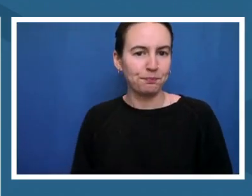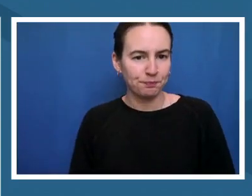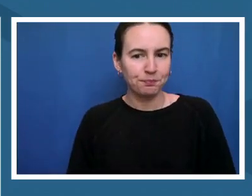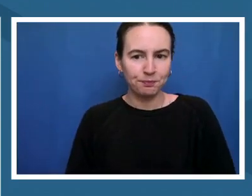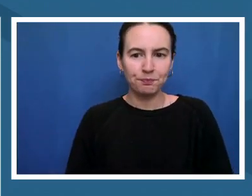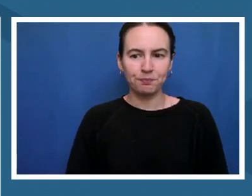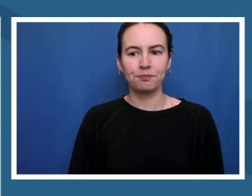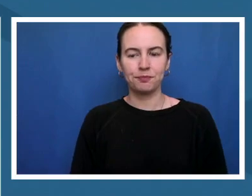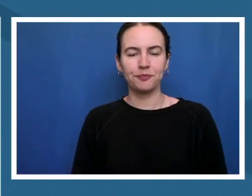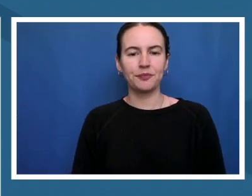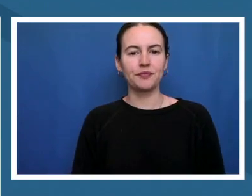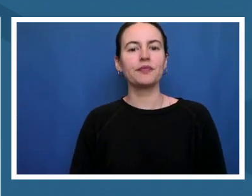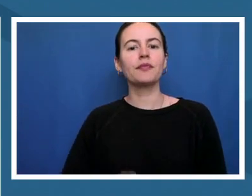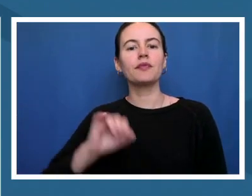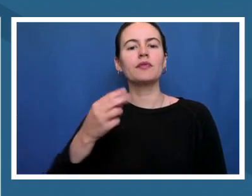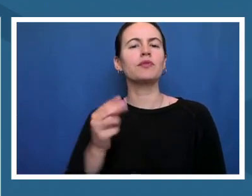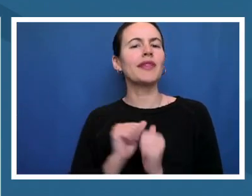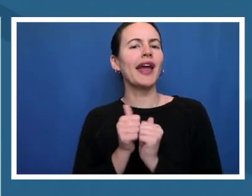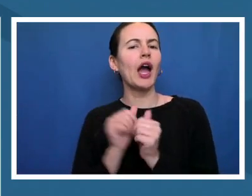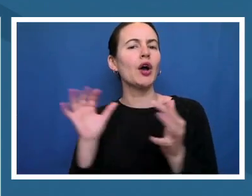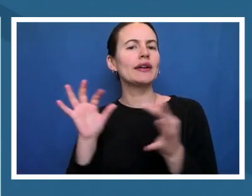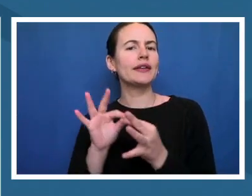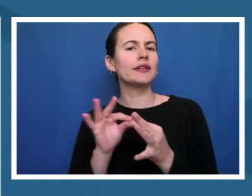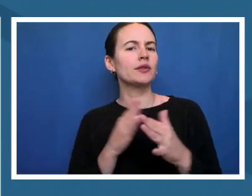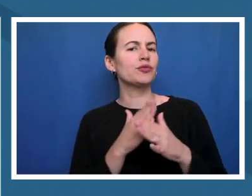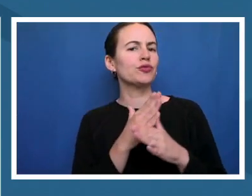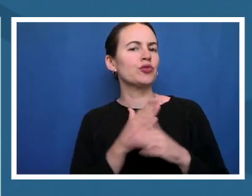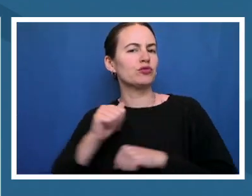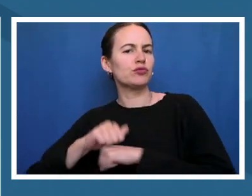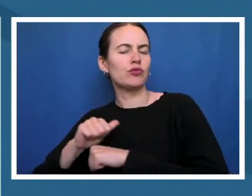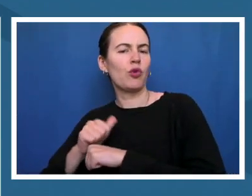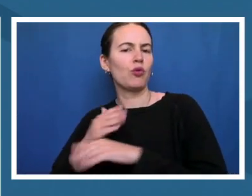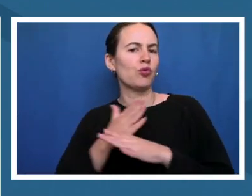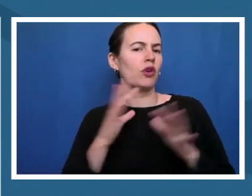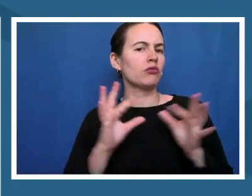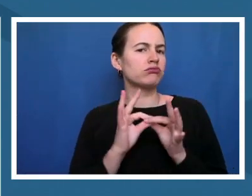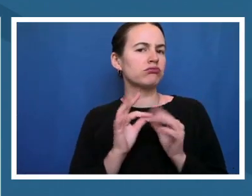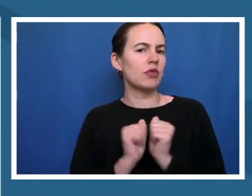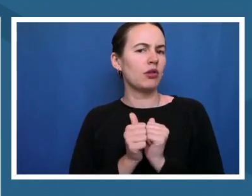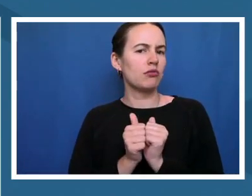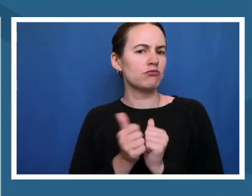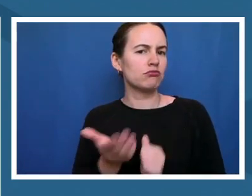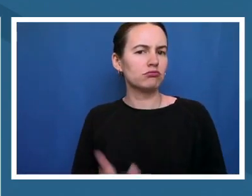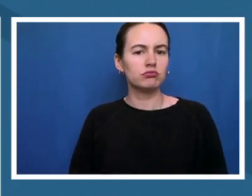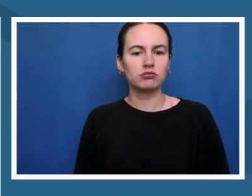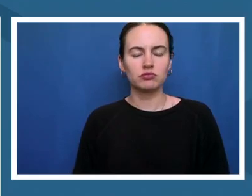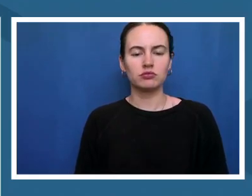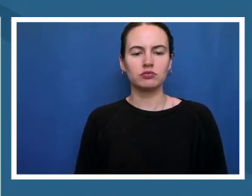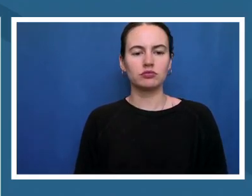how is it connected to the wood there is